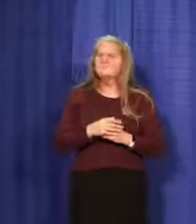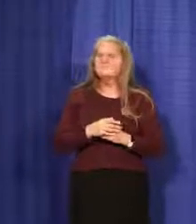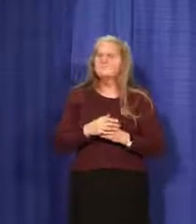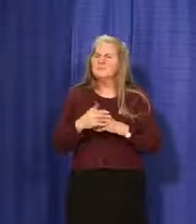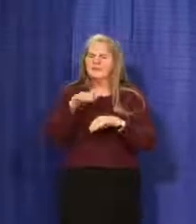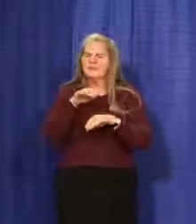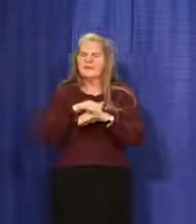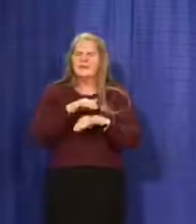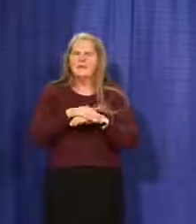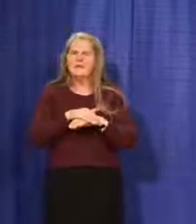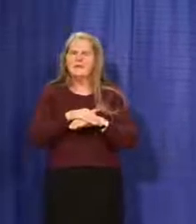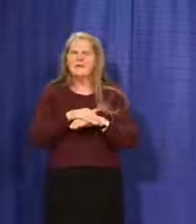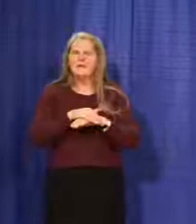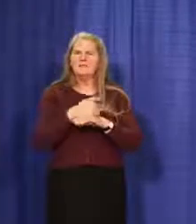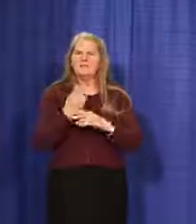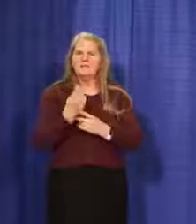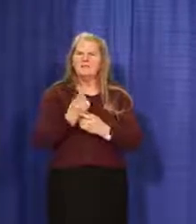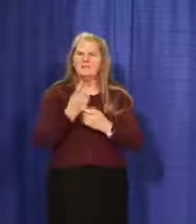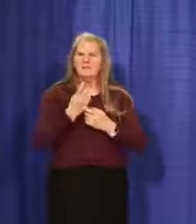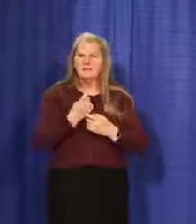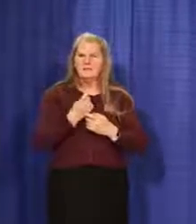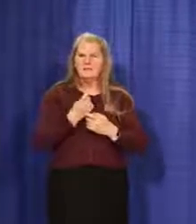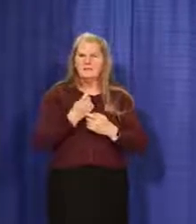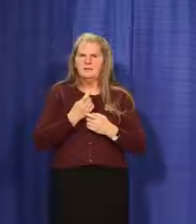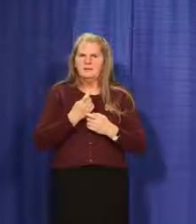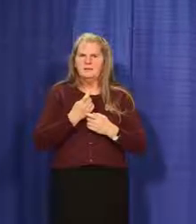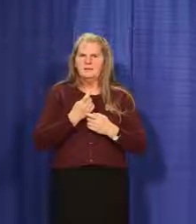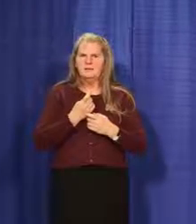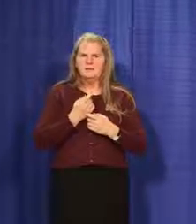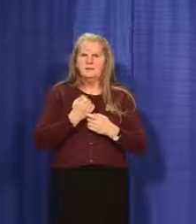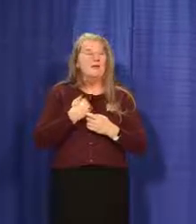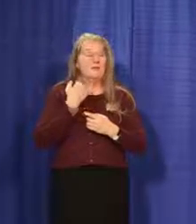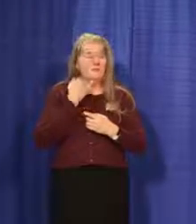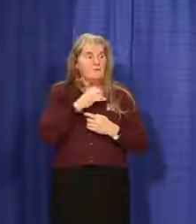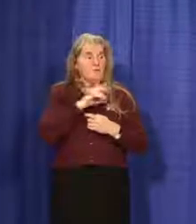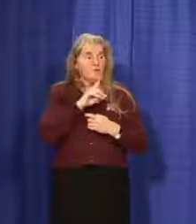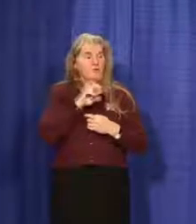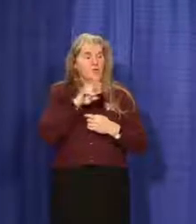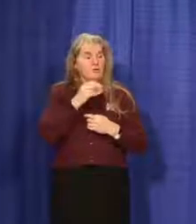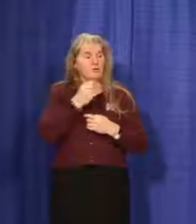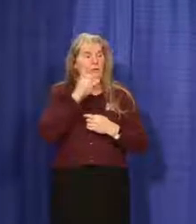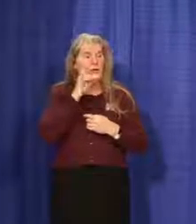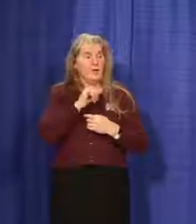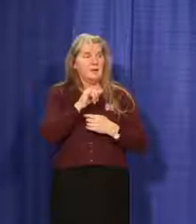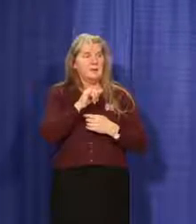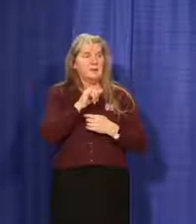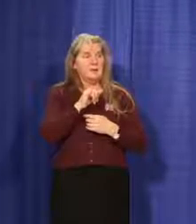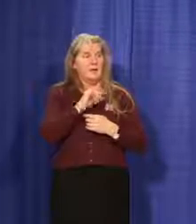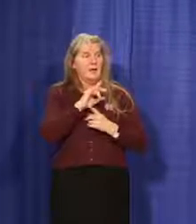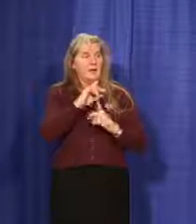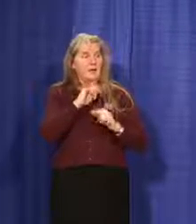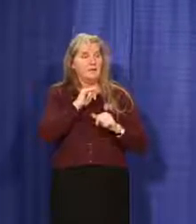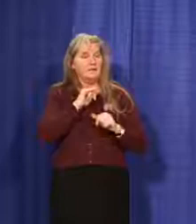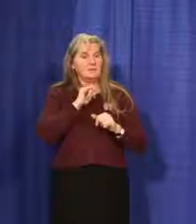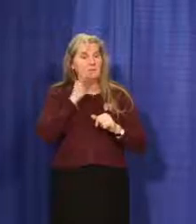ask in English because I don't know who will answer but if Doctor Hanley will -- has something to say, I would also